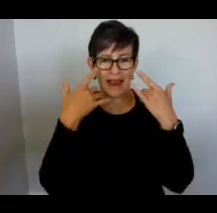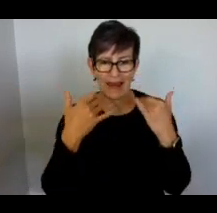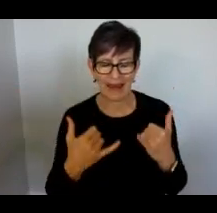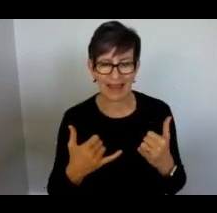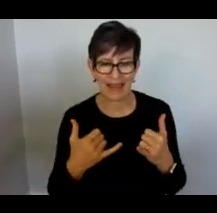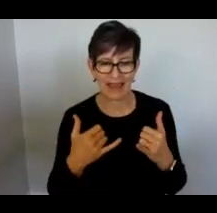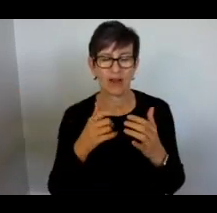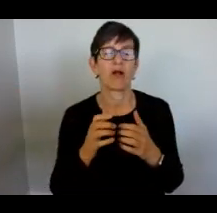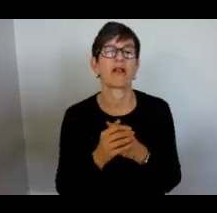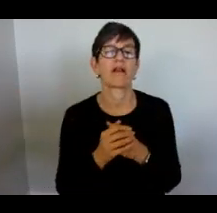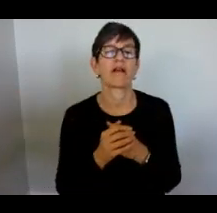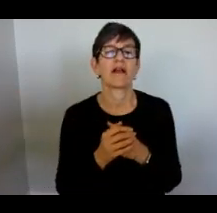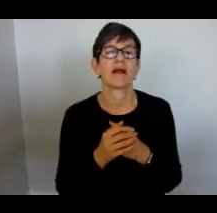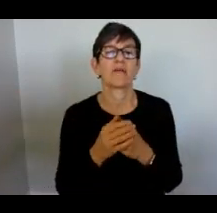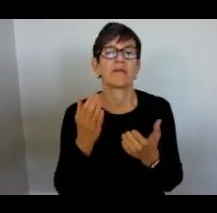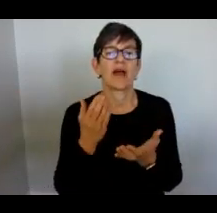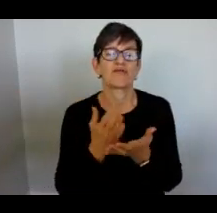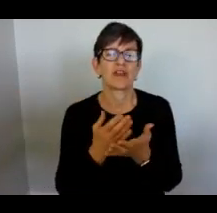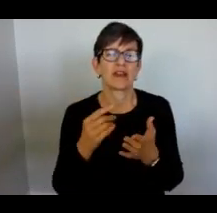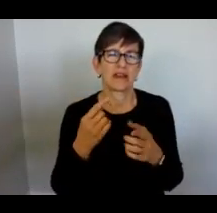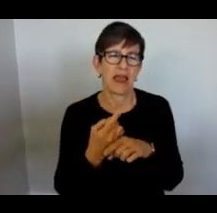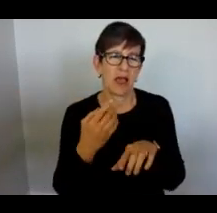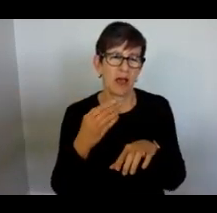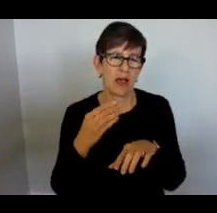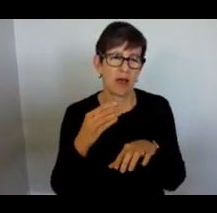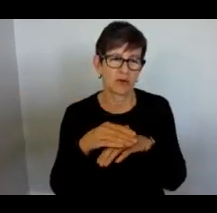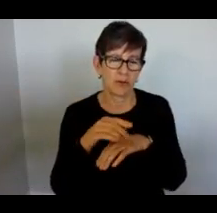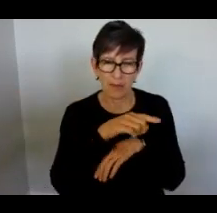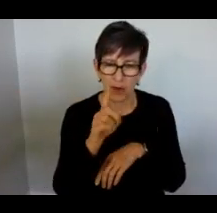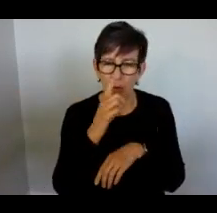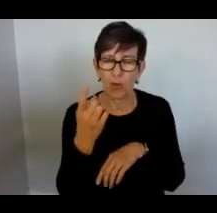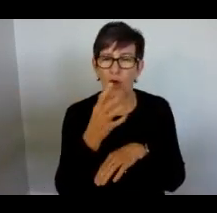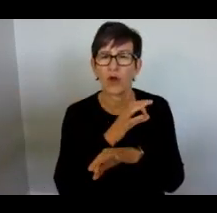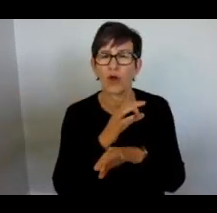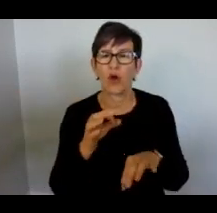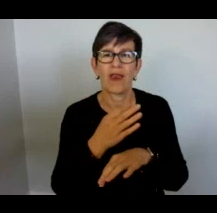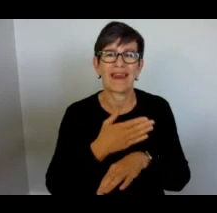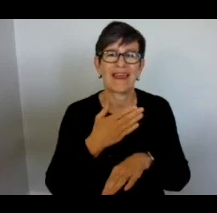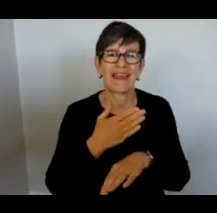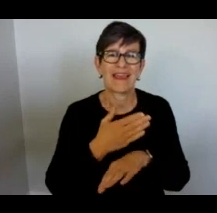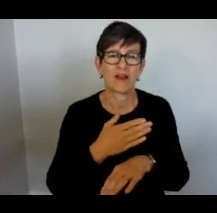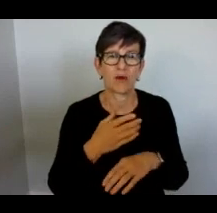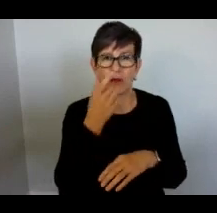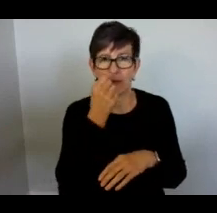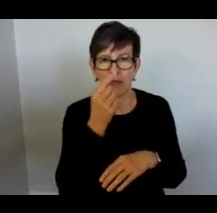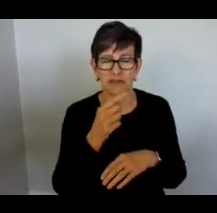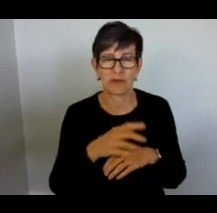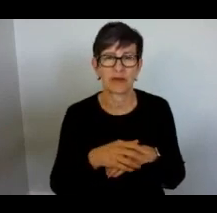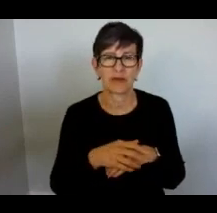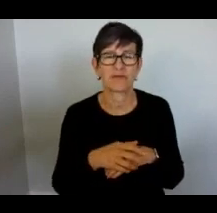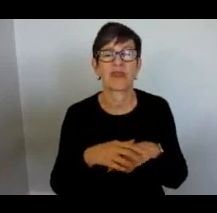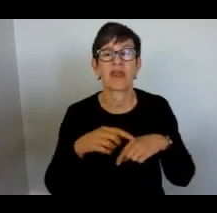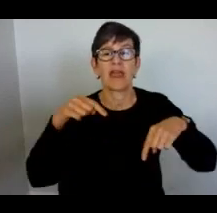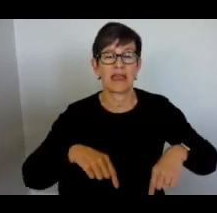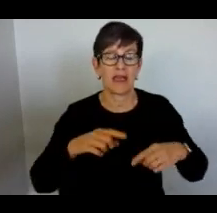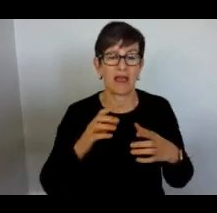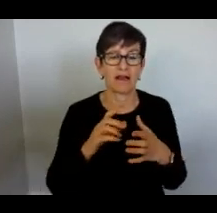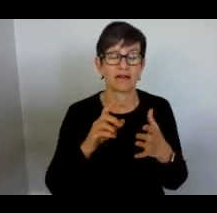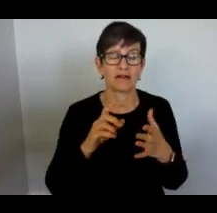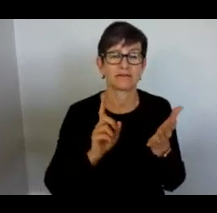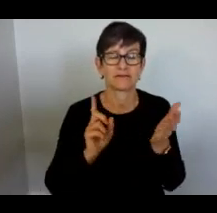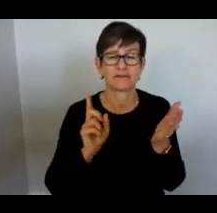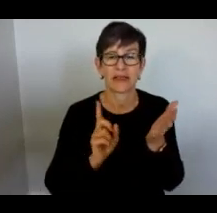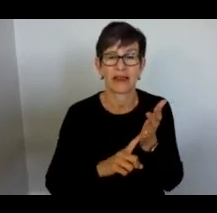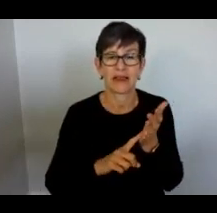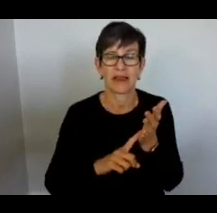a nonlegal capacity is at Legal Aid we have a bit of a no role door policy. If you're not sure that